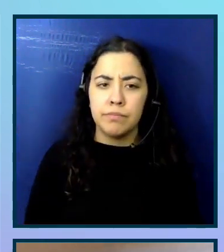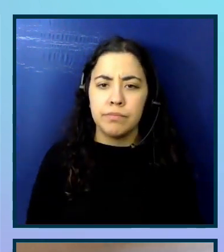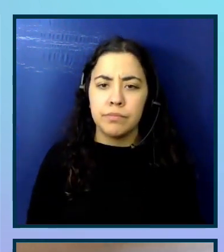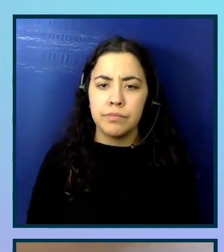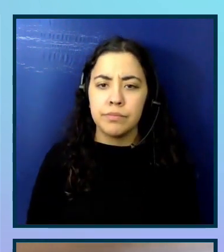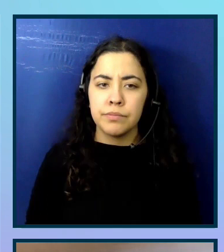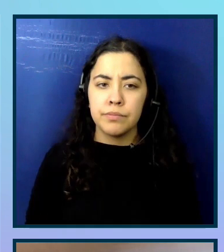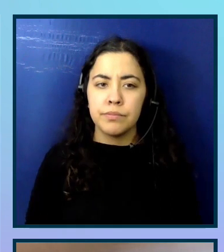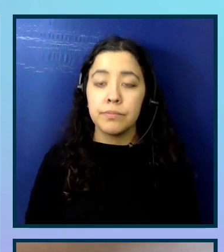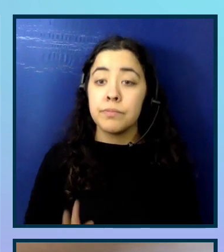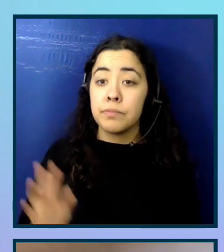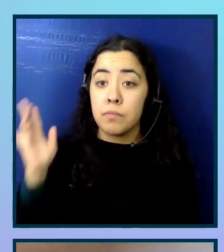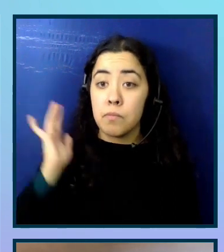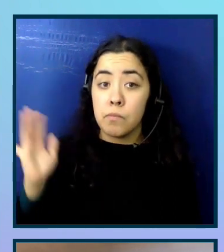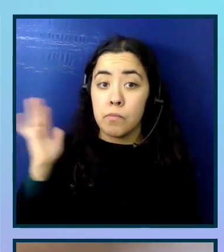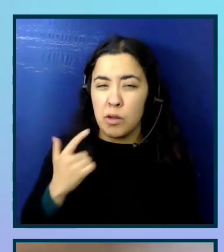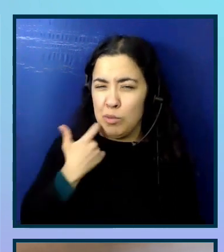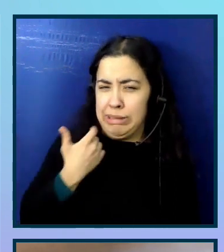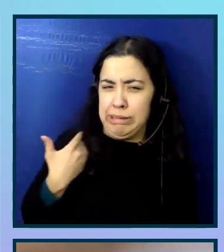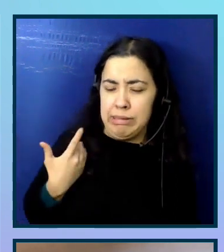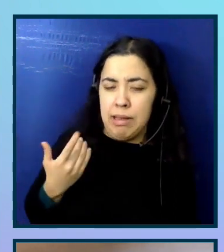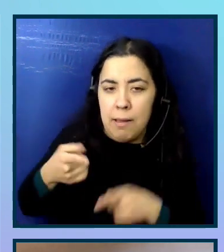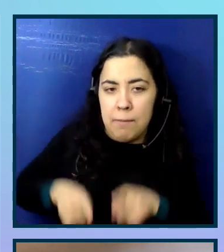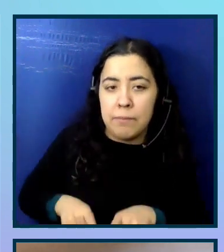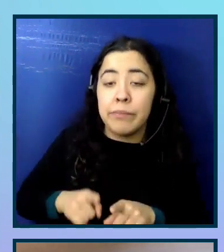Not long ago, graphic designers developed campaigns